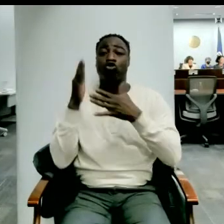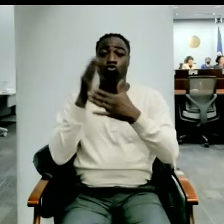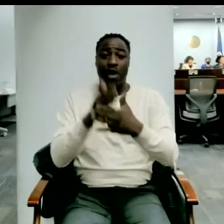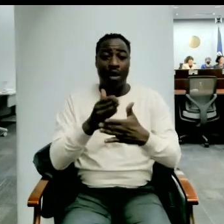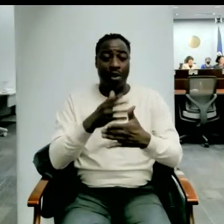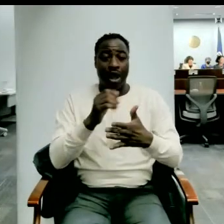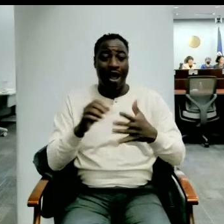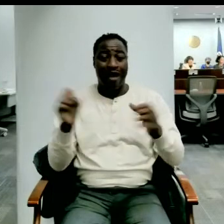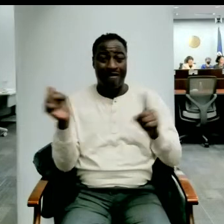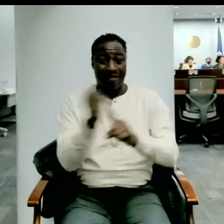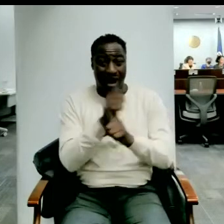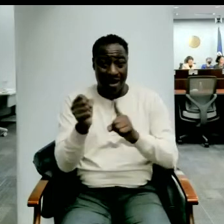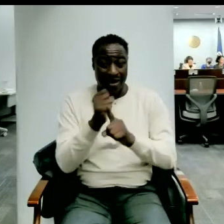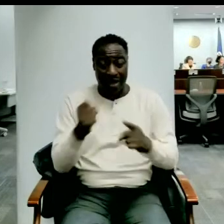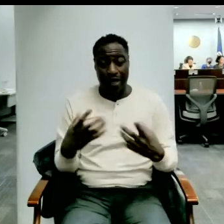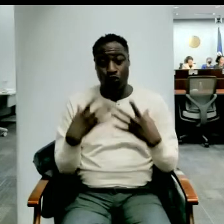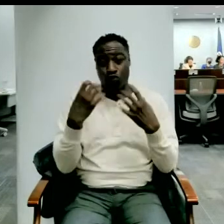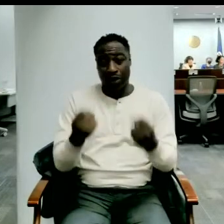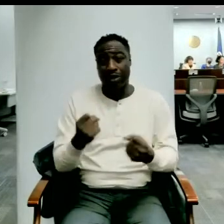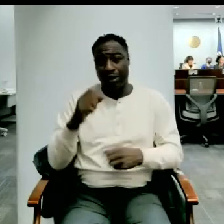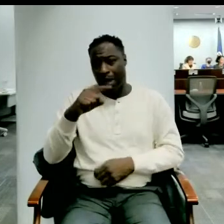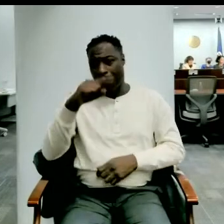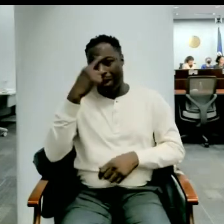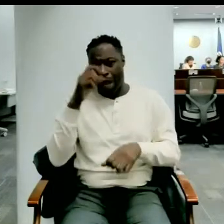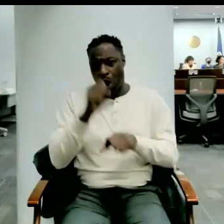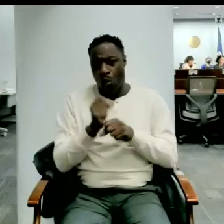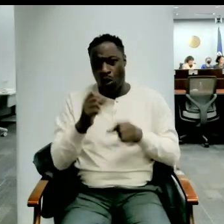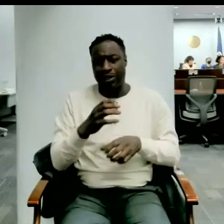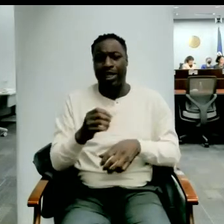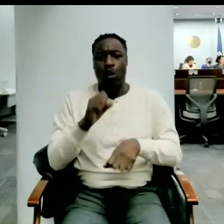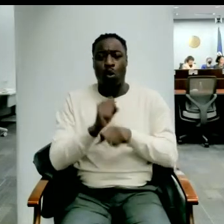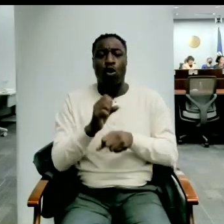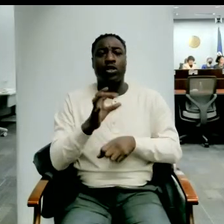and strengthening its outreach to Black workers and workers of color in underserved community.